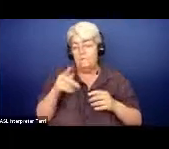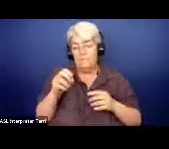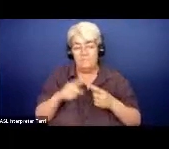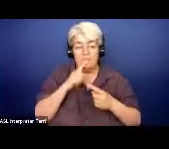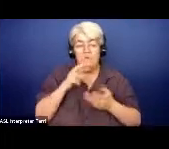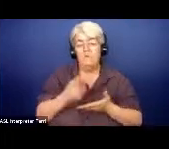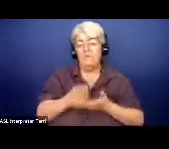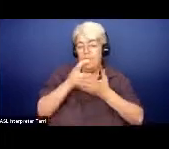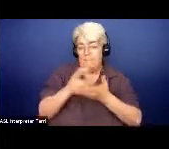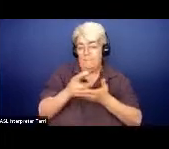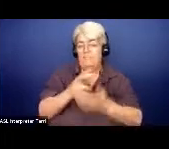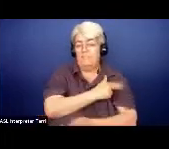hospital of Indiana and the